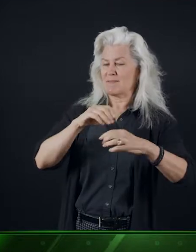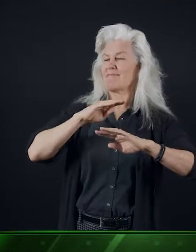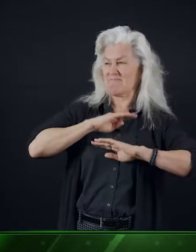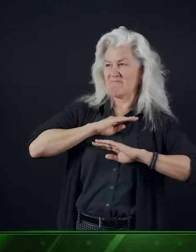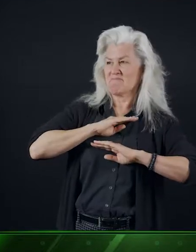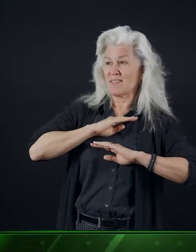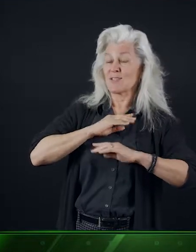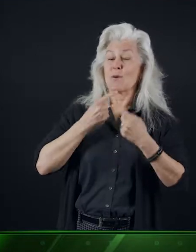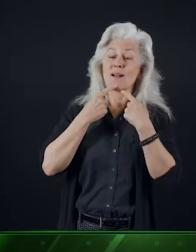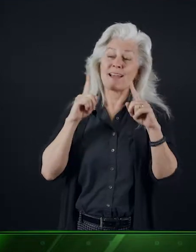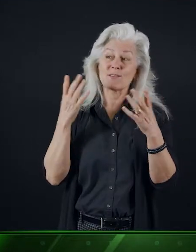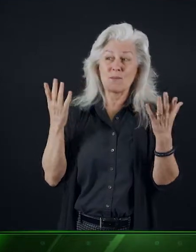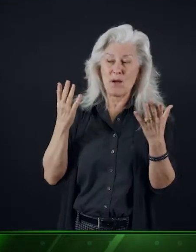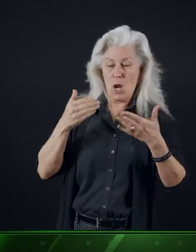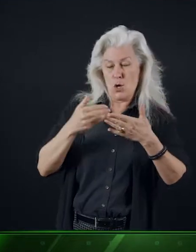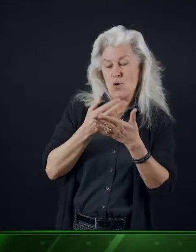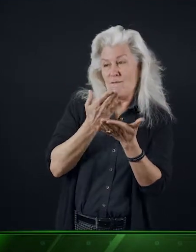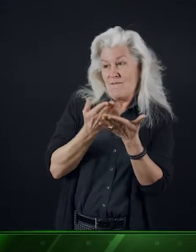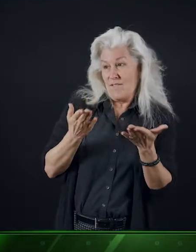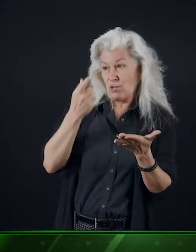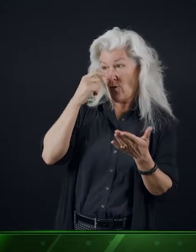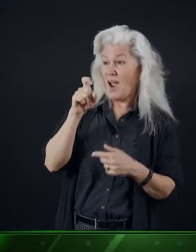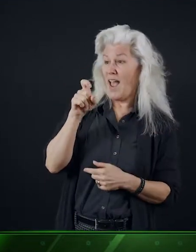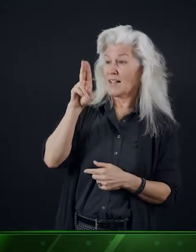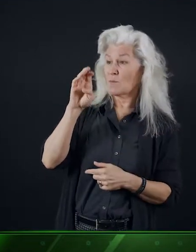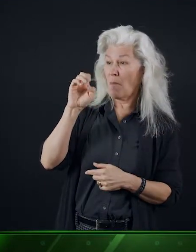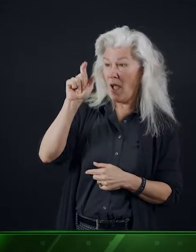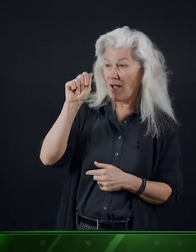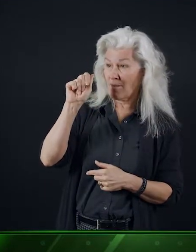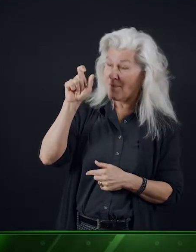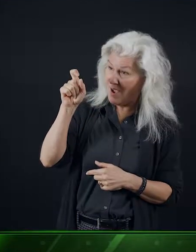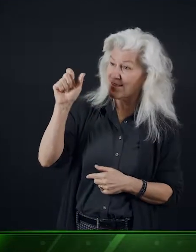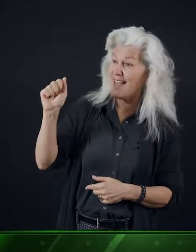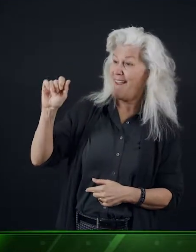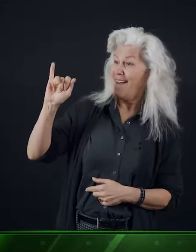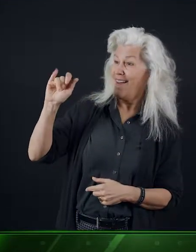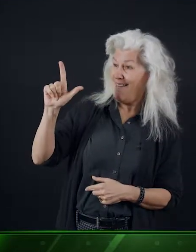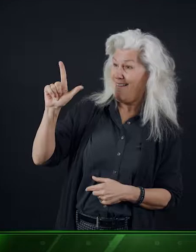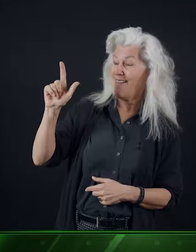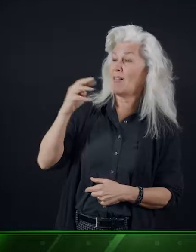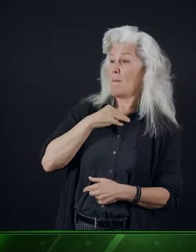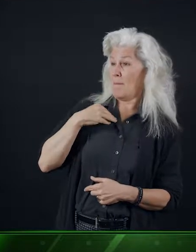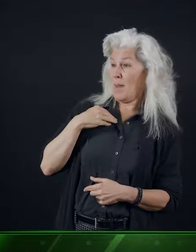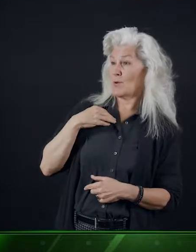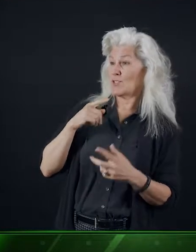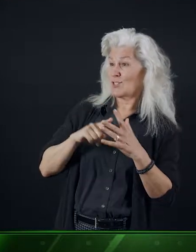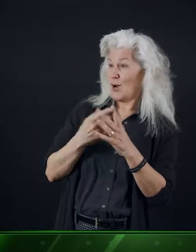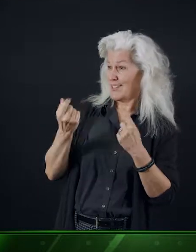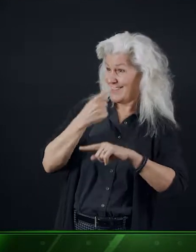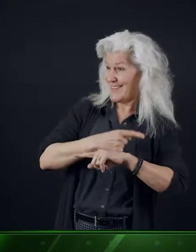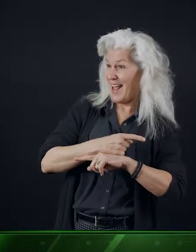for the Xbox Accessibility Insider League members, starting today. Well, as they say, "Nothing about us without us."